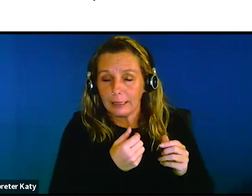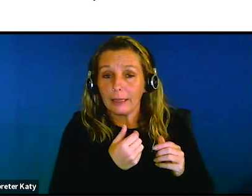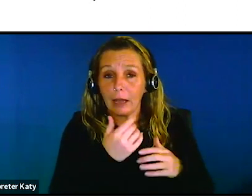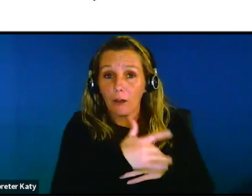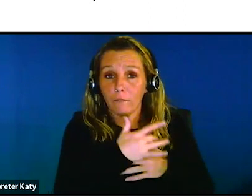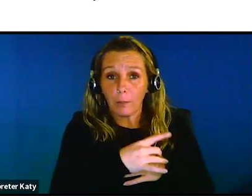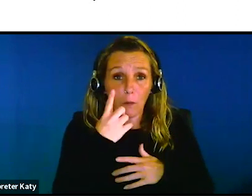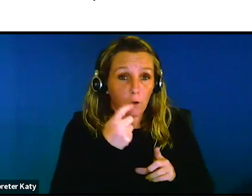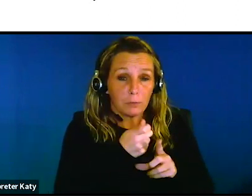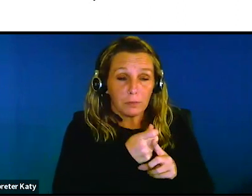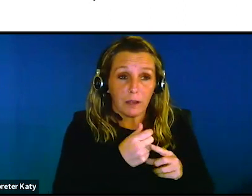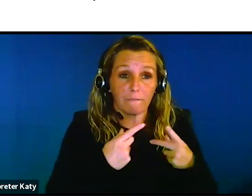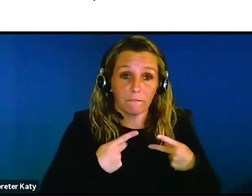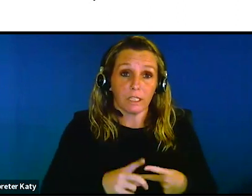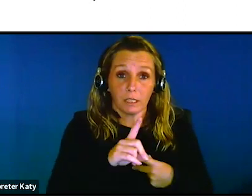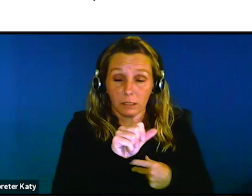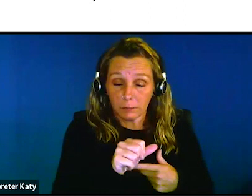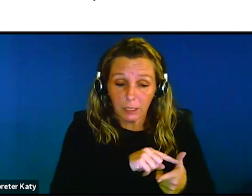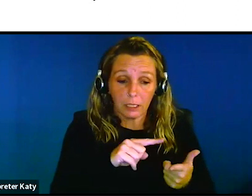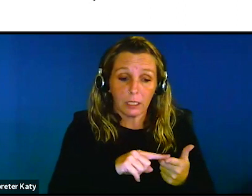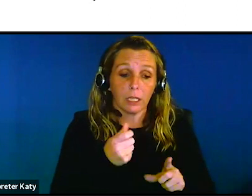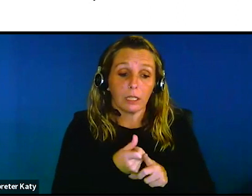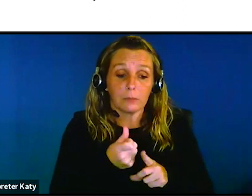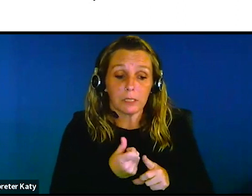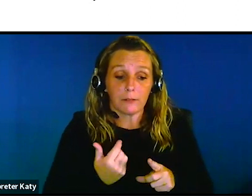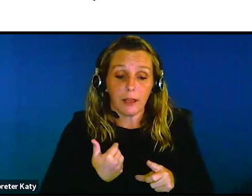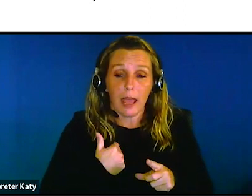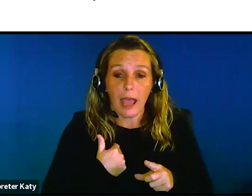Is it available to those who have invisible disabilities?